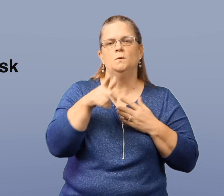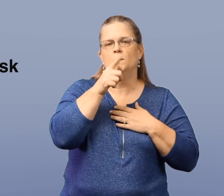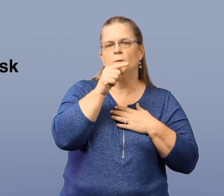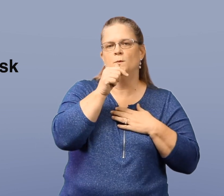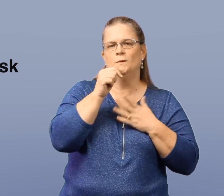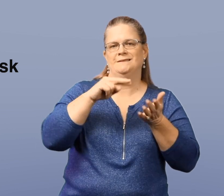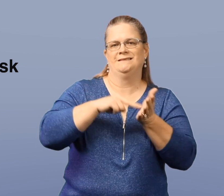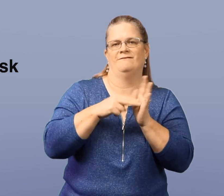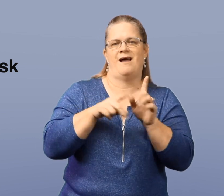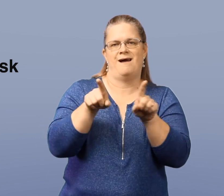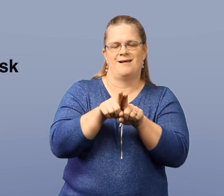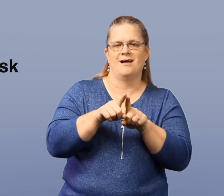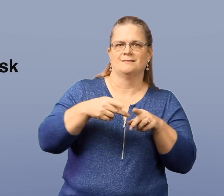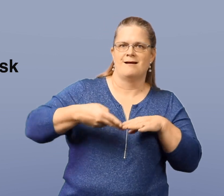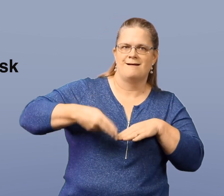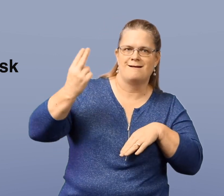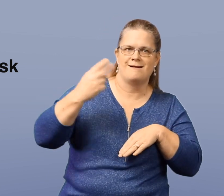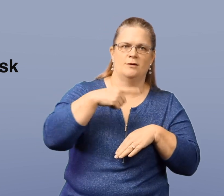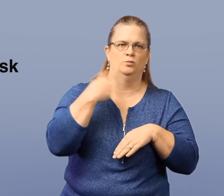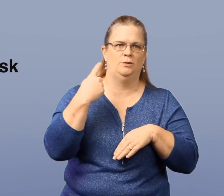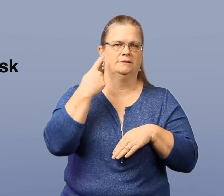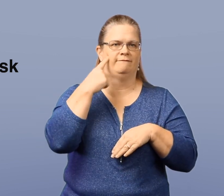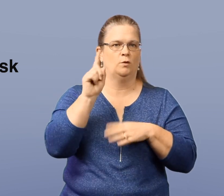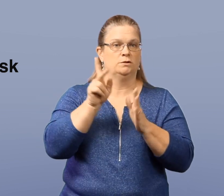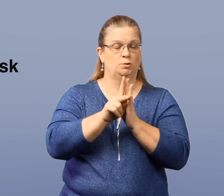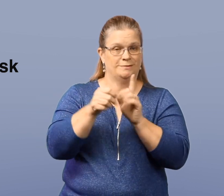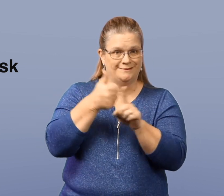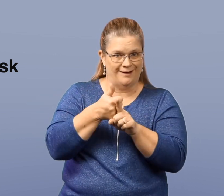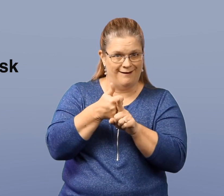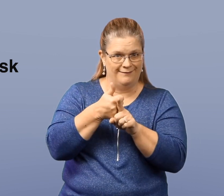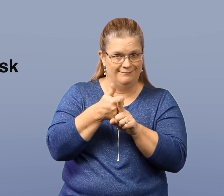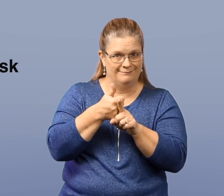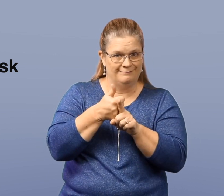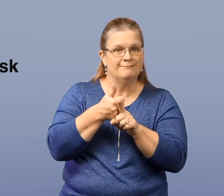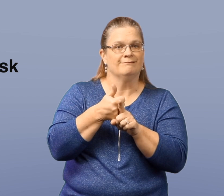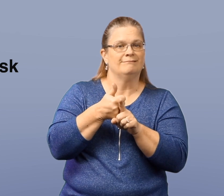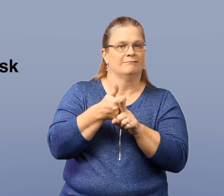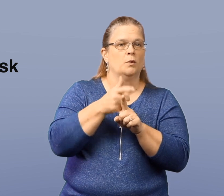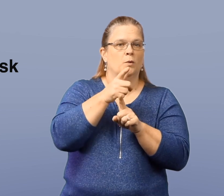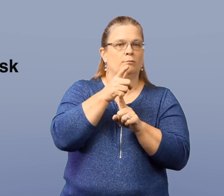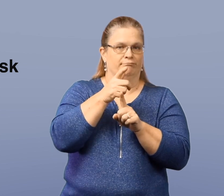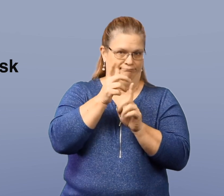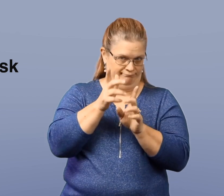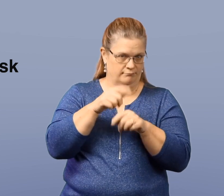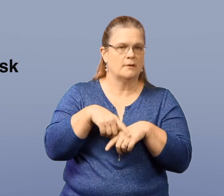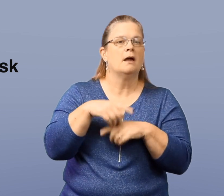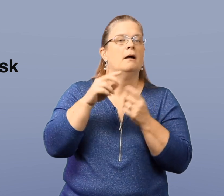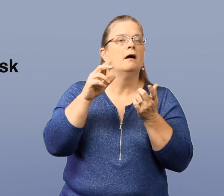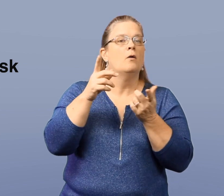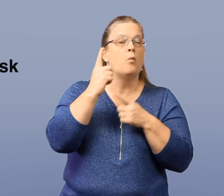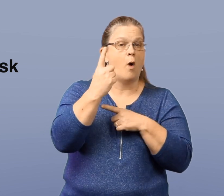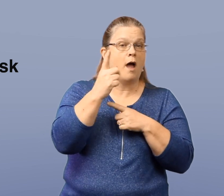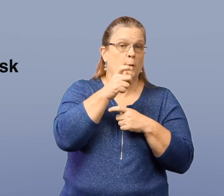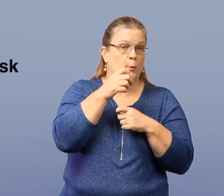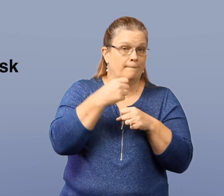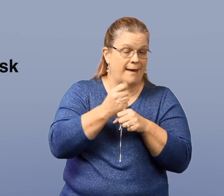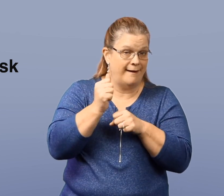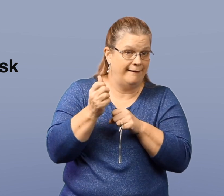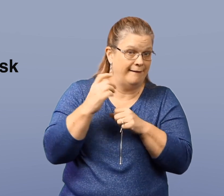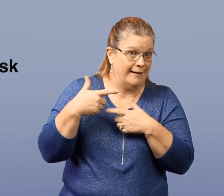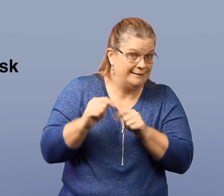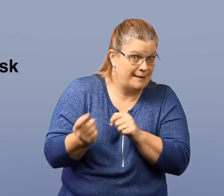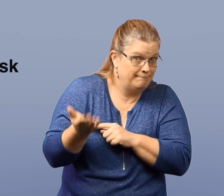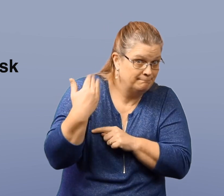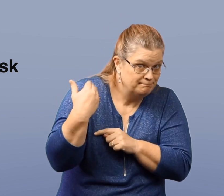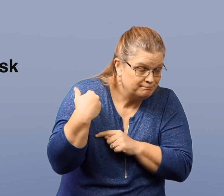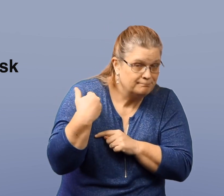A student who's defined as high risk for suicide is one who has made a suicide attempt,